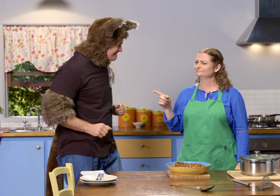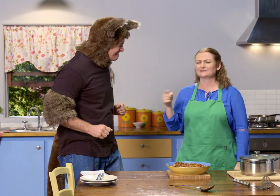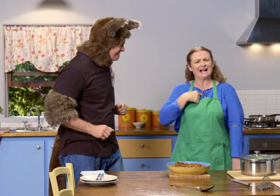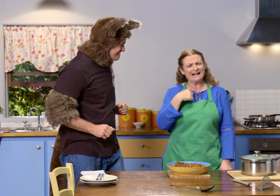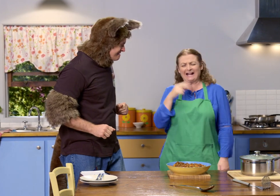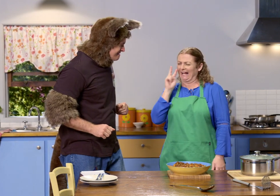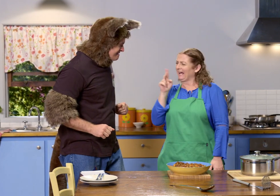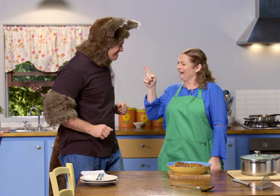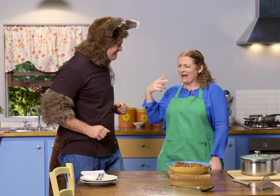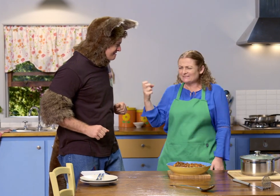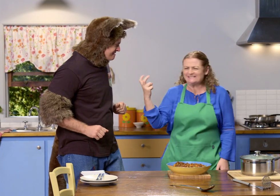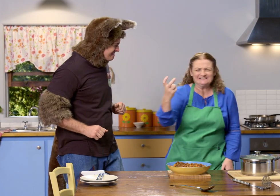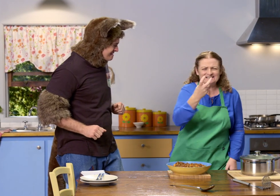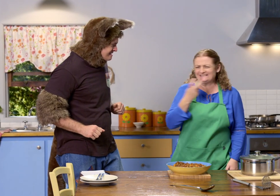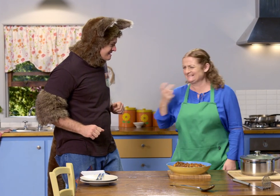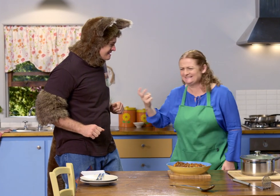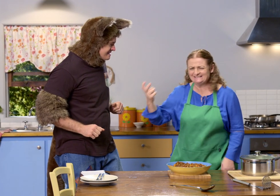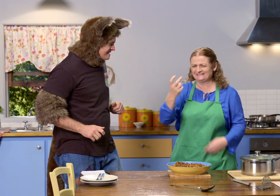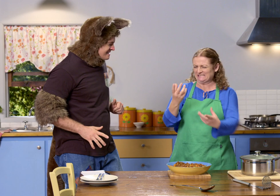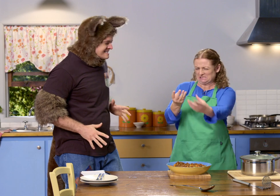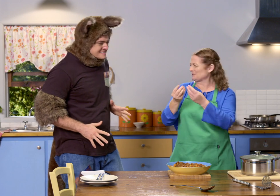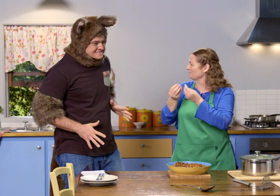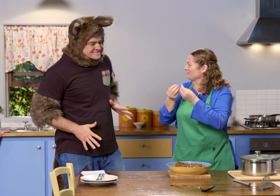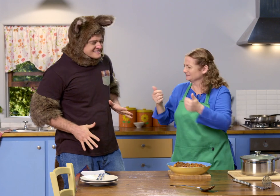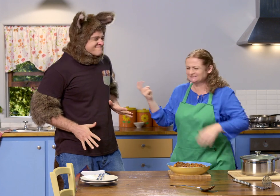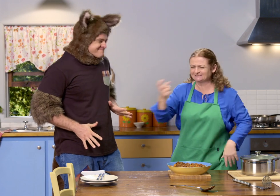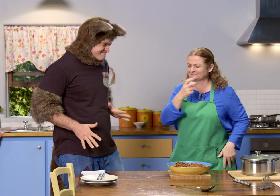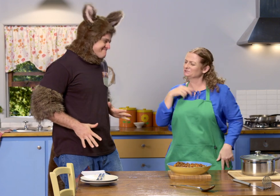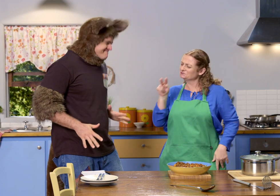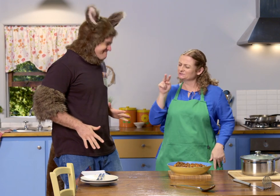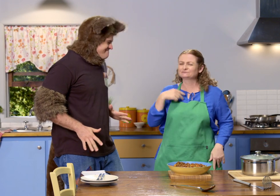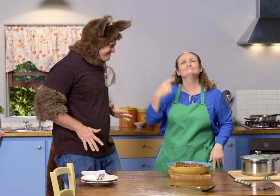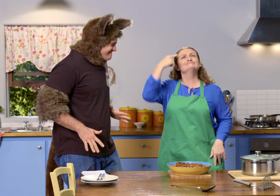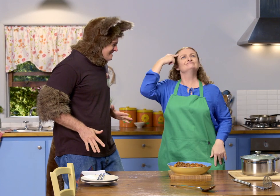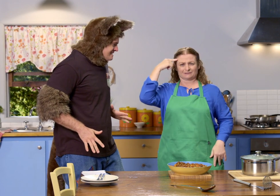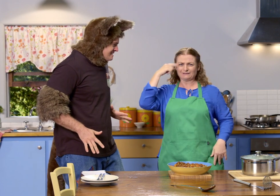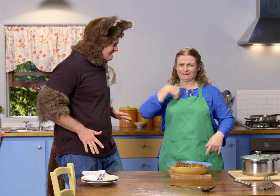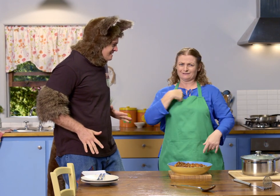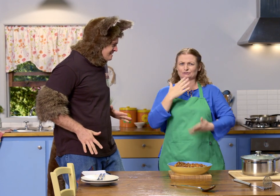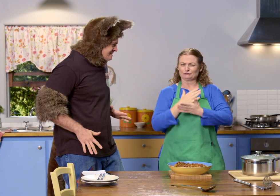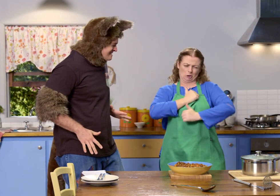Possum, I've been noticing, though, you're looking for something. Now, that's given me an idea.